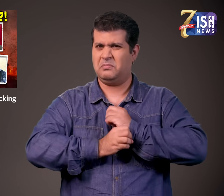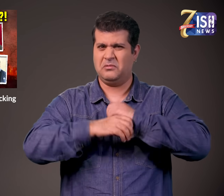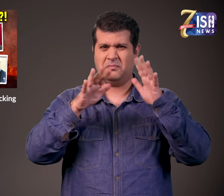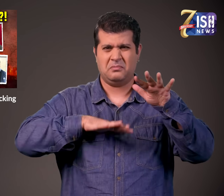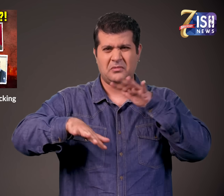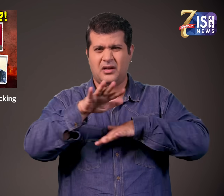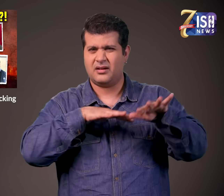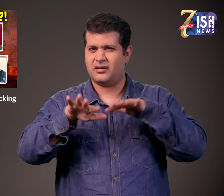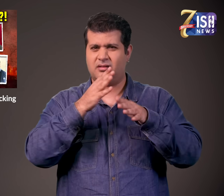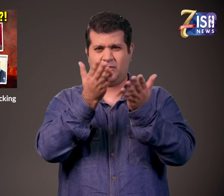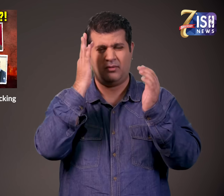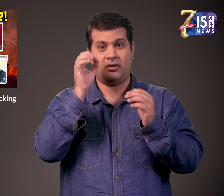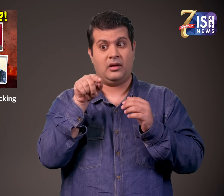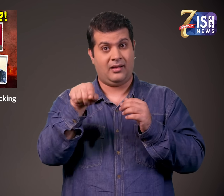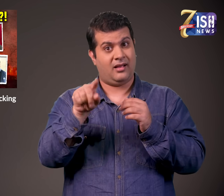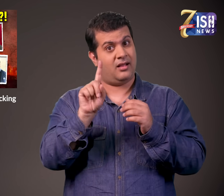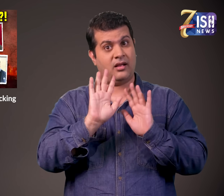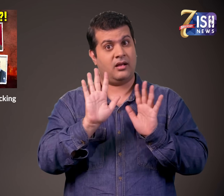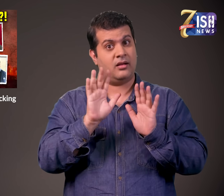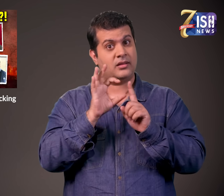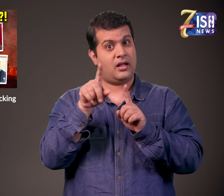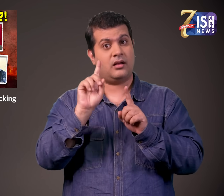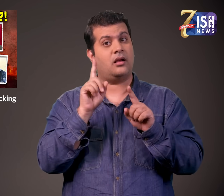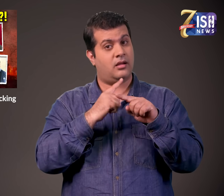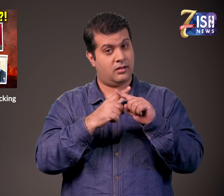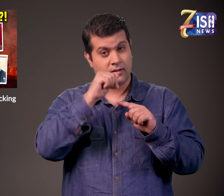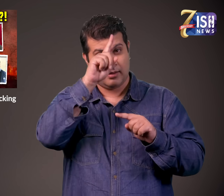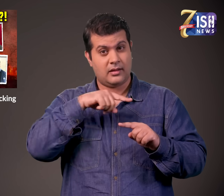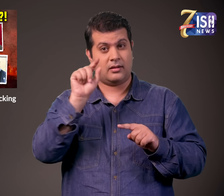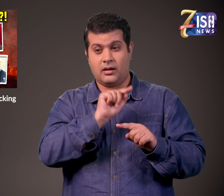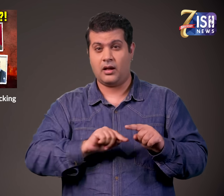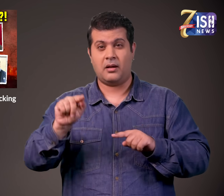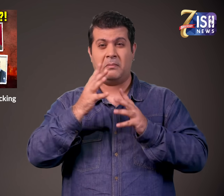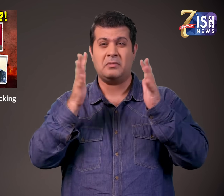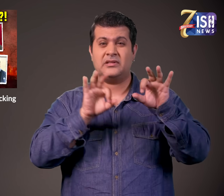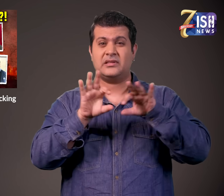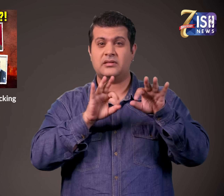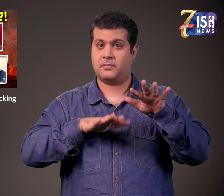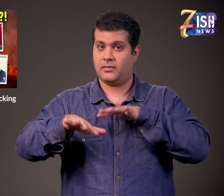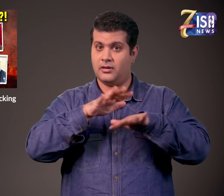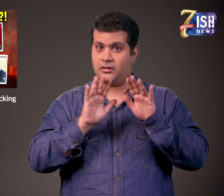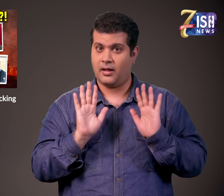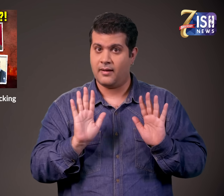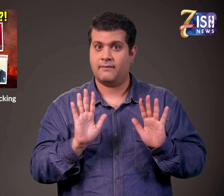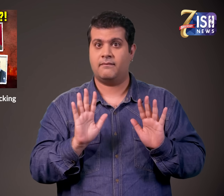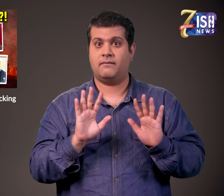Apart from Delhi, there were plans to carry out blasts in several Indian cities.